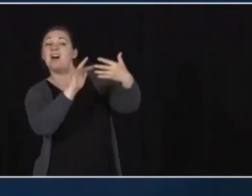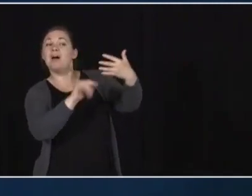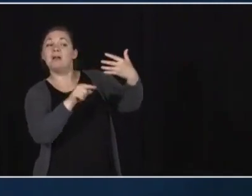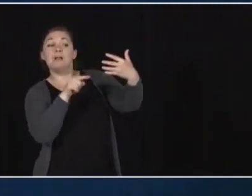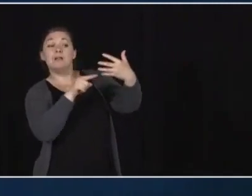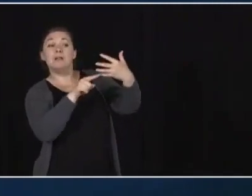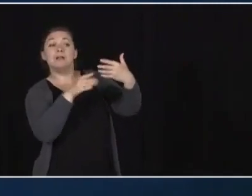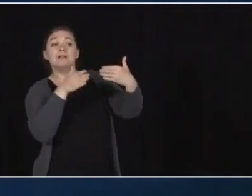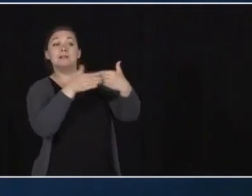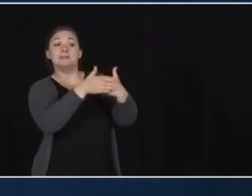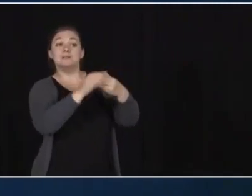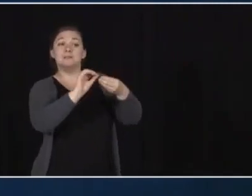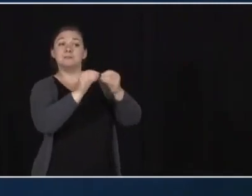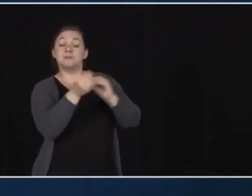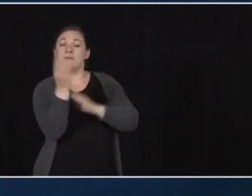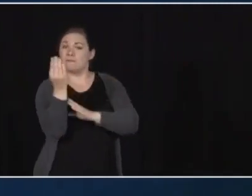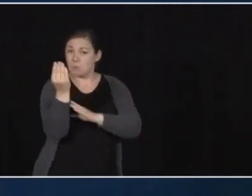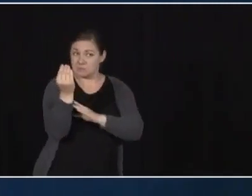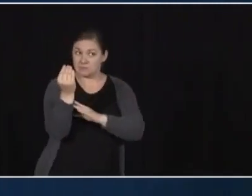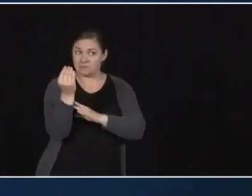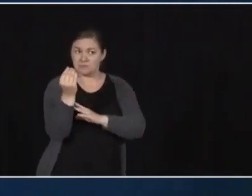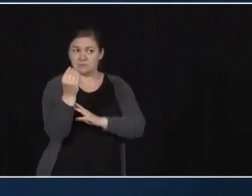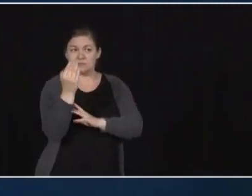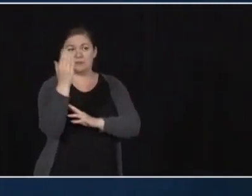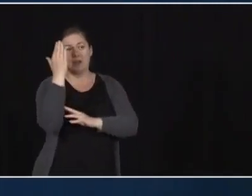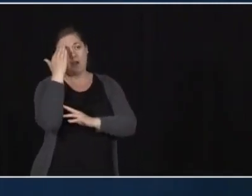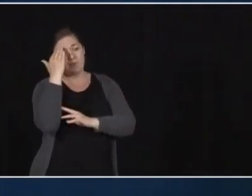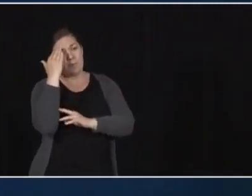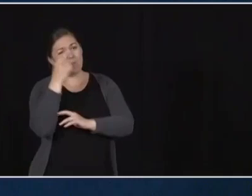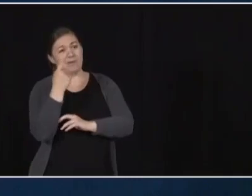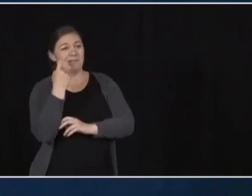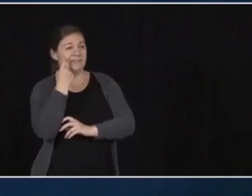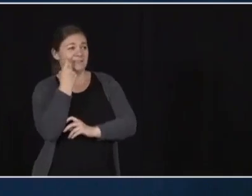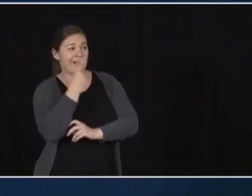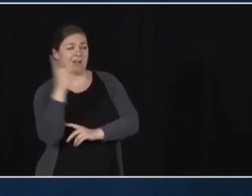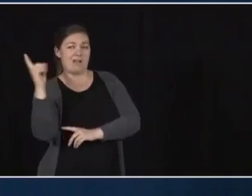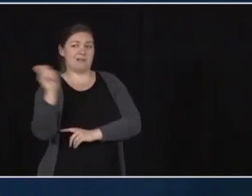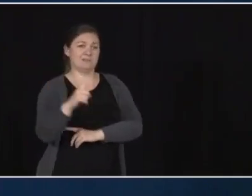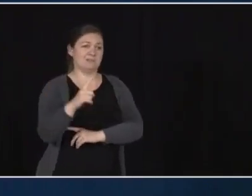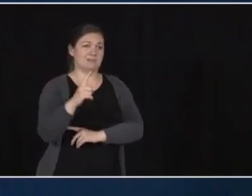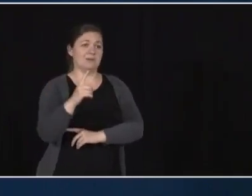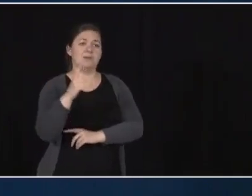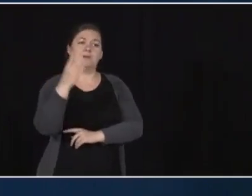, slide page 14 and I know Lucas Artie asked this about the blue parts